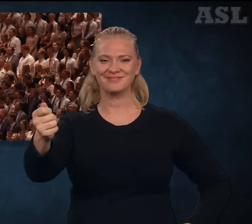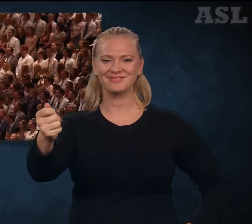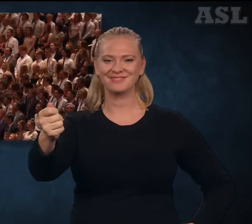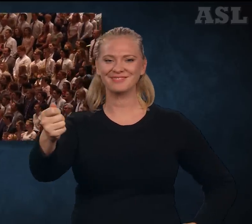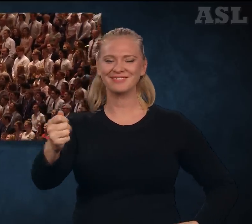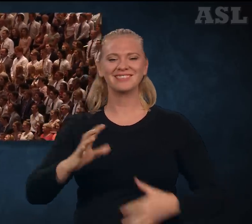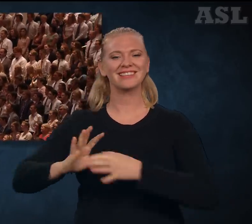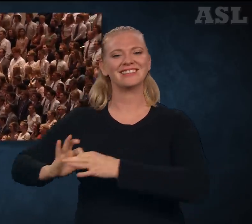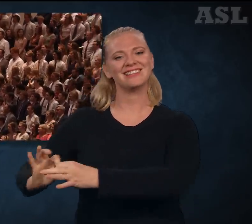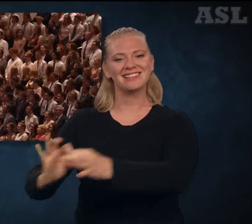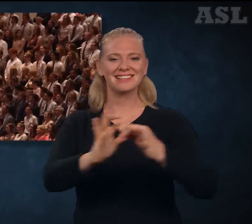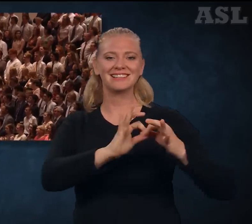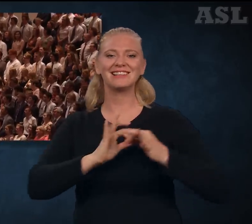WITH THE SWORD OF TRUTH AND RIGHT;